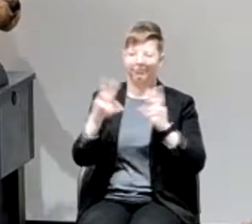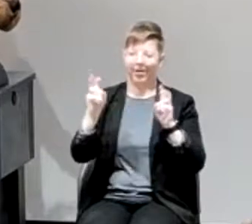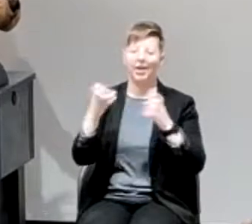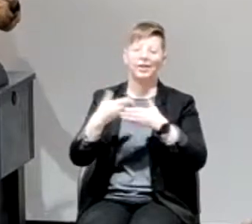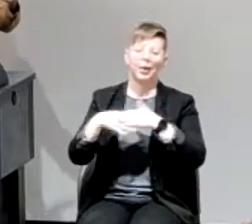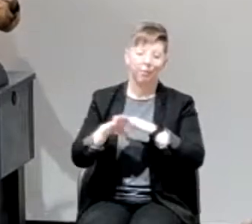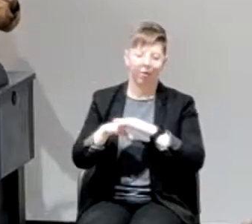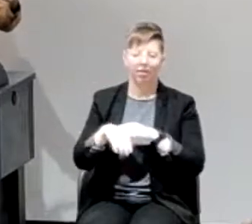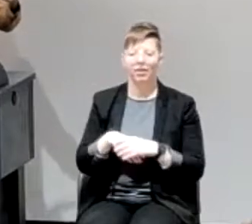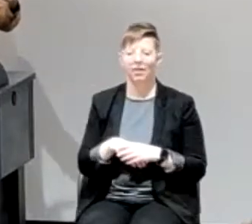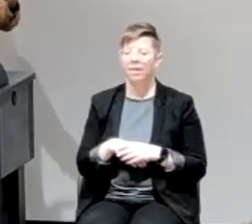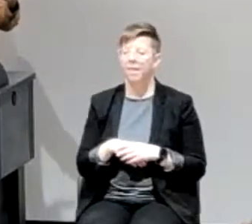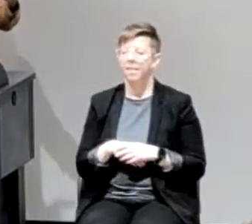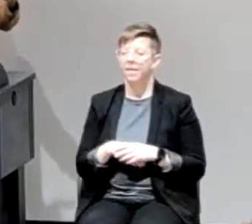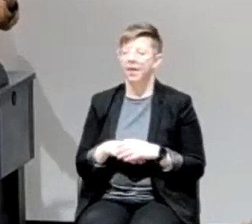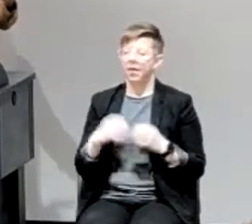Every minute that you spend -- and somebody was reminding